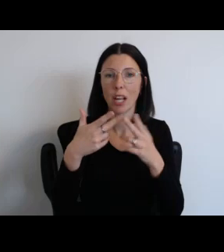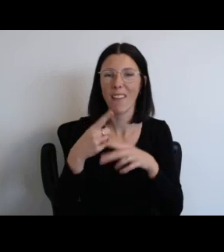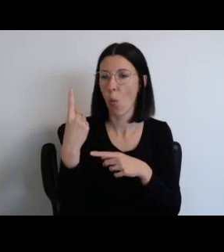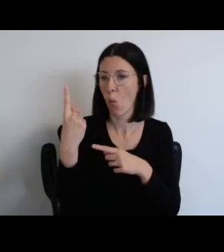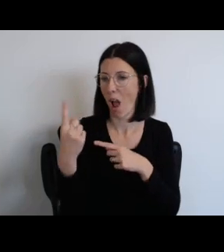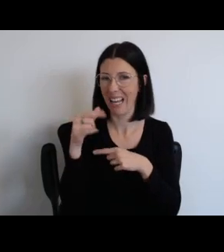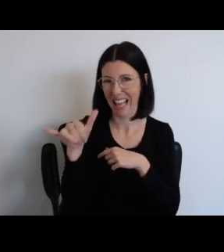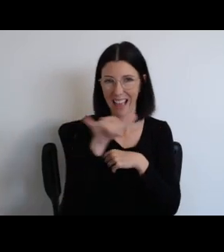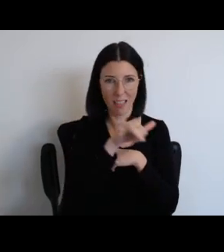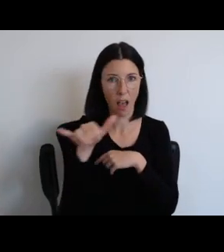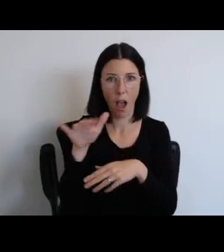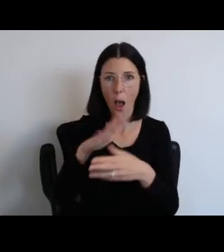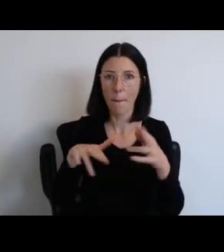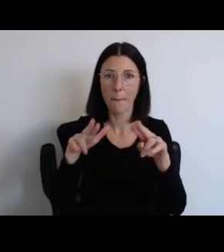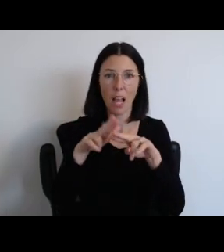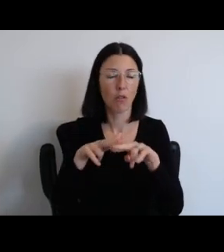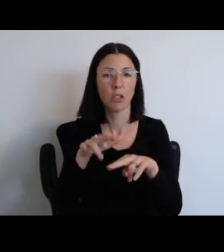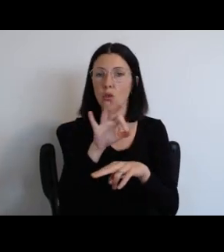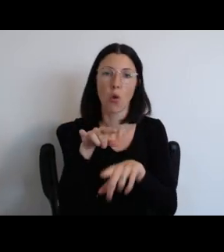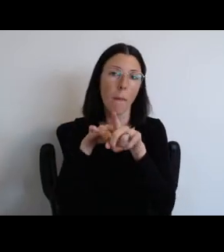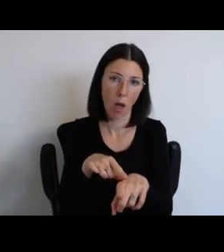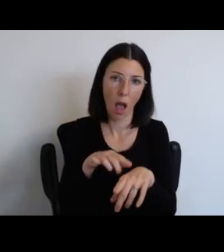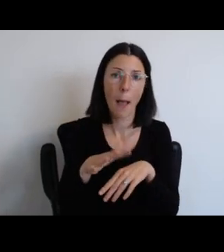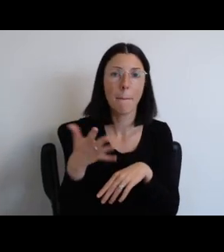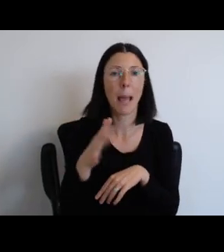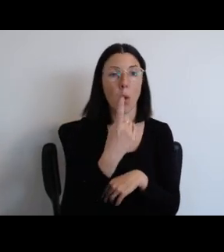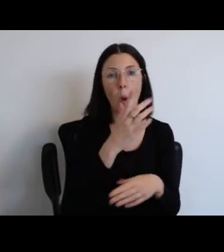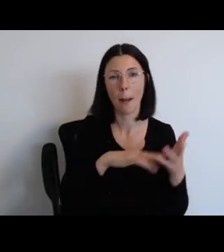um not getting the time that they're supposed to or if there's some issues around decision making